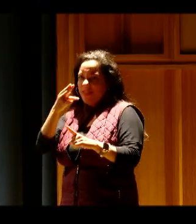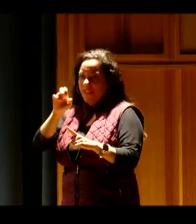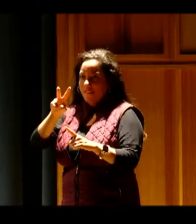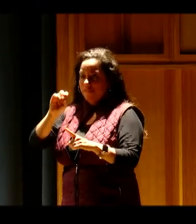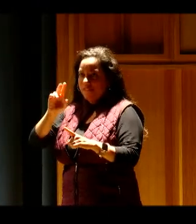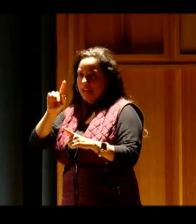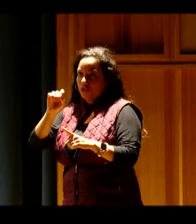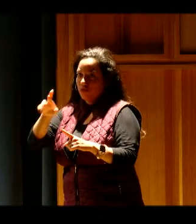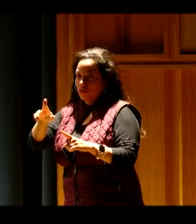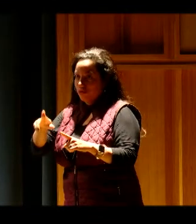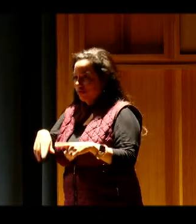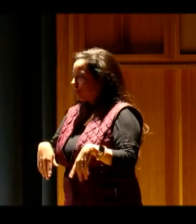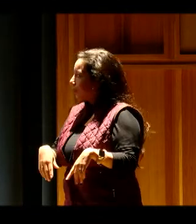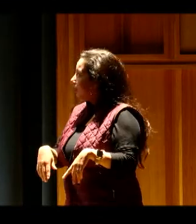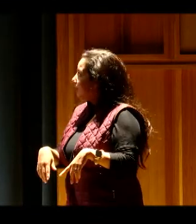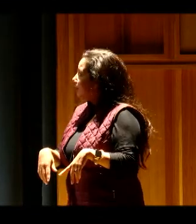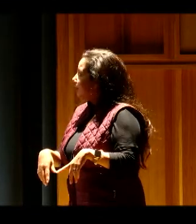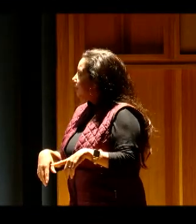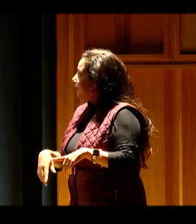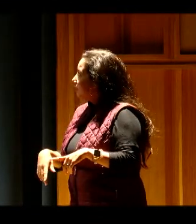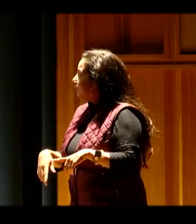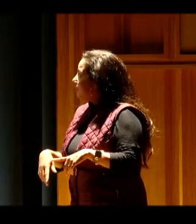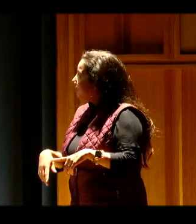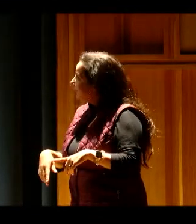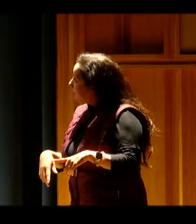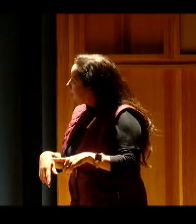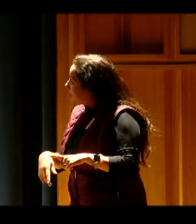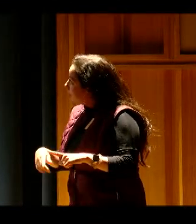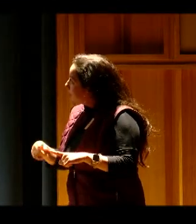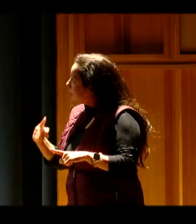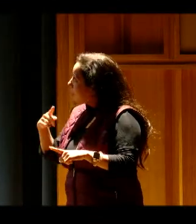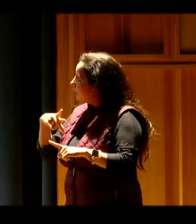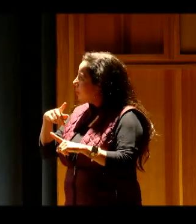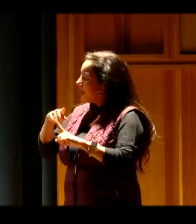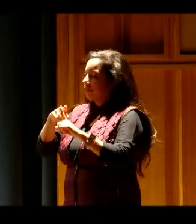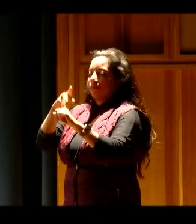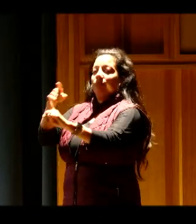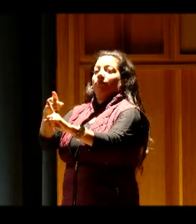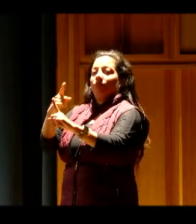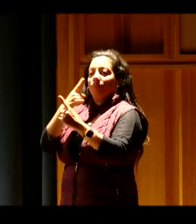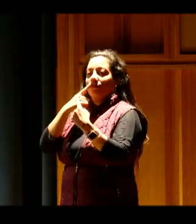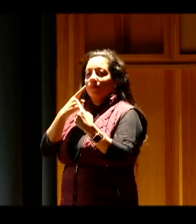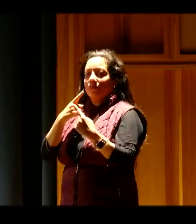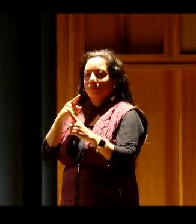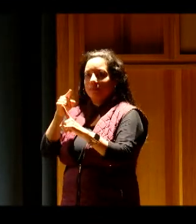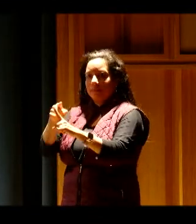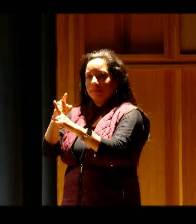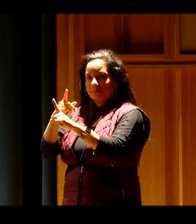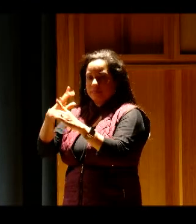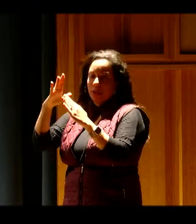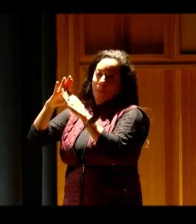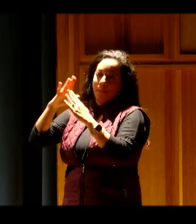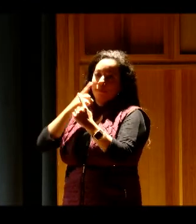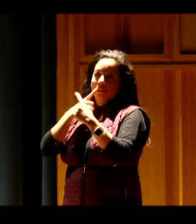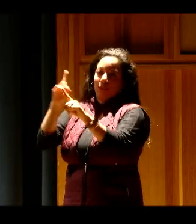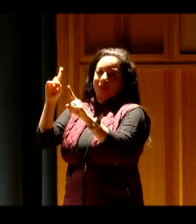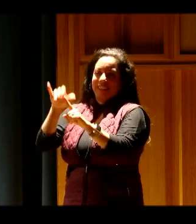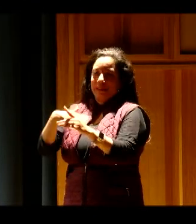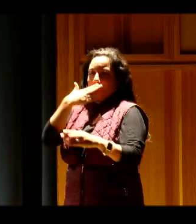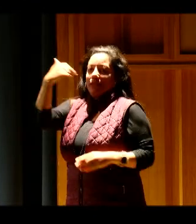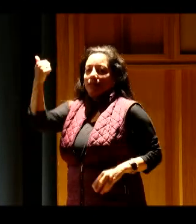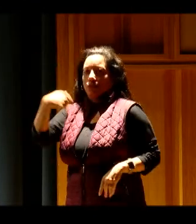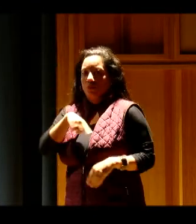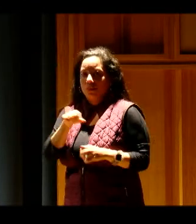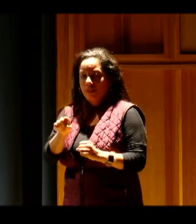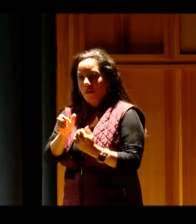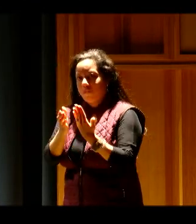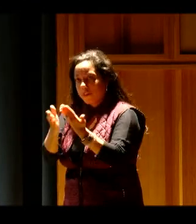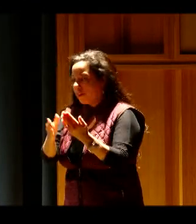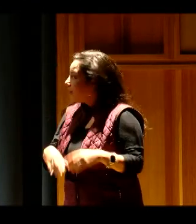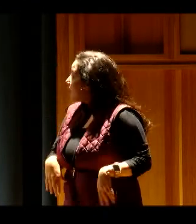A pinnacle of our achievement that what we do with culture is the best of what we have to offer and it is nature transcendent.